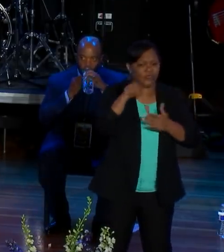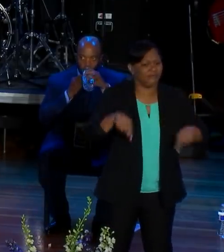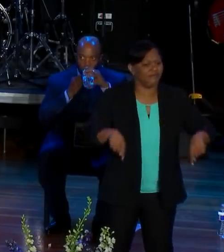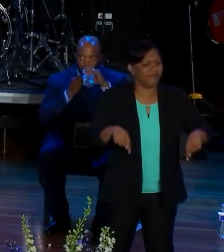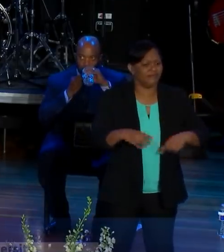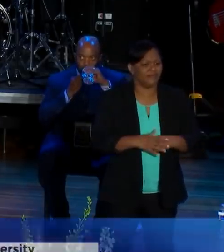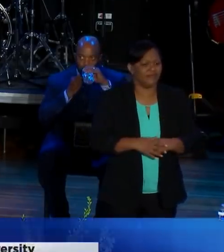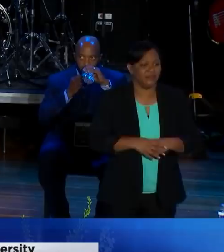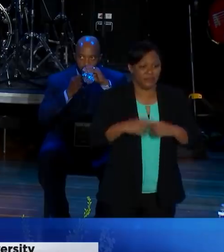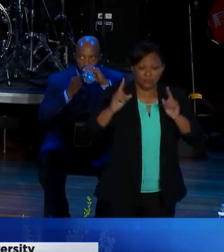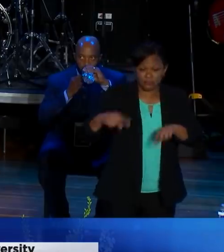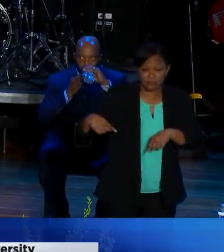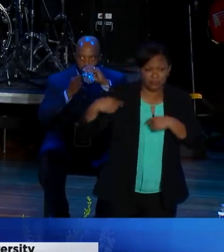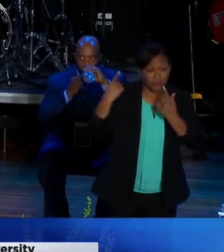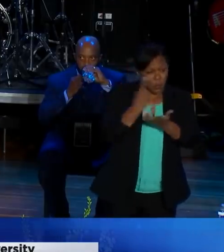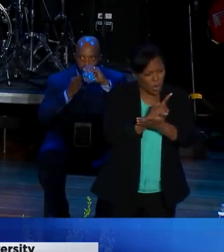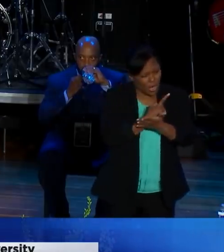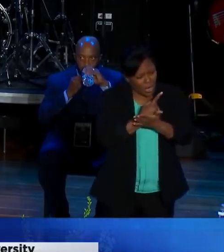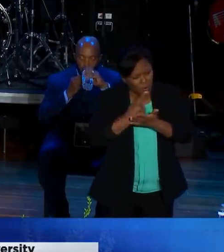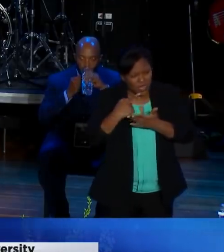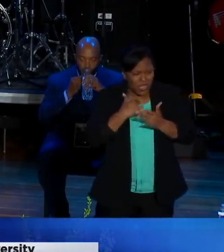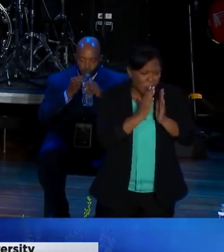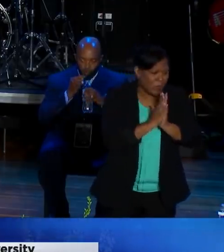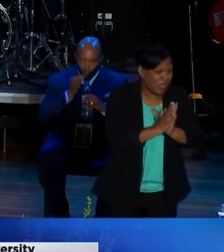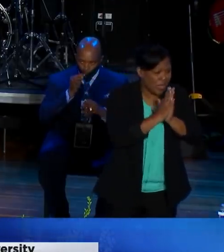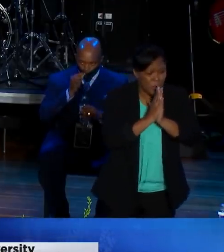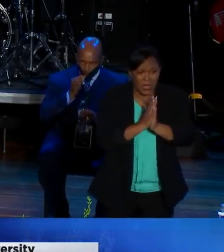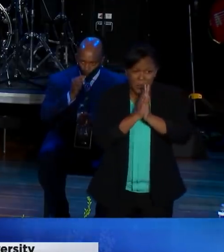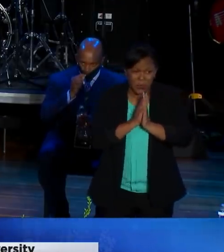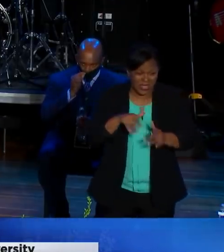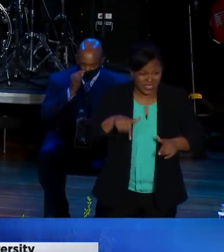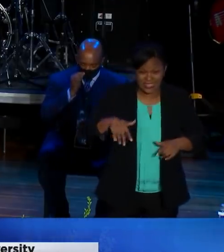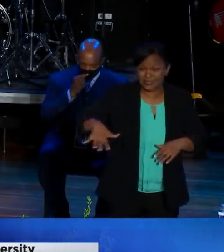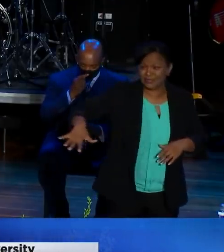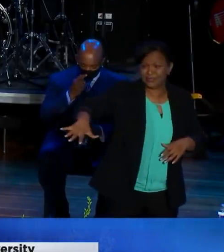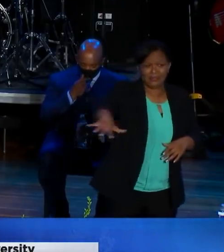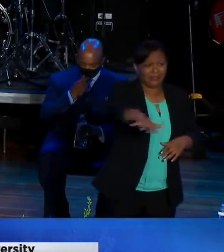FOR OUR UNIVERSITY. I'VE BEEN PRAYING ALL WEEK THAT